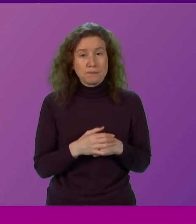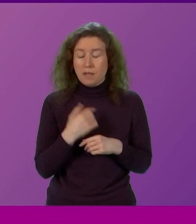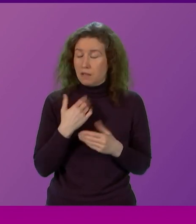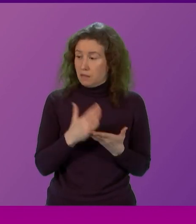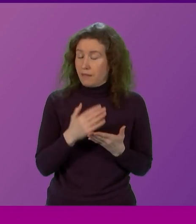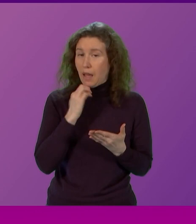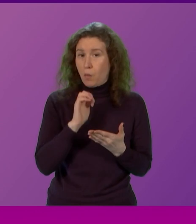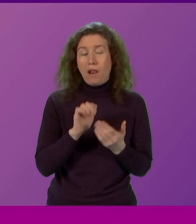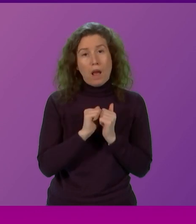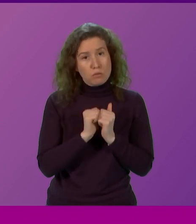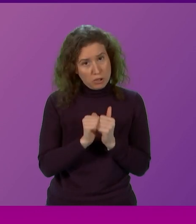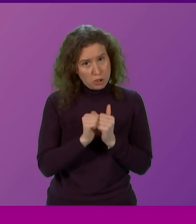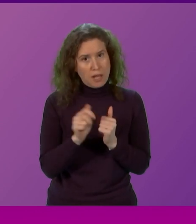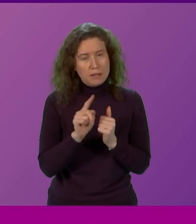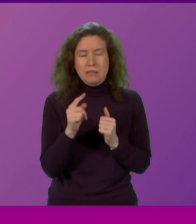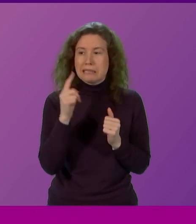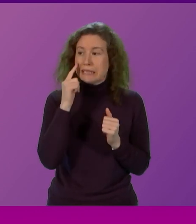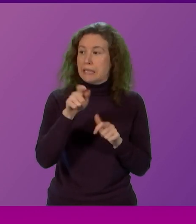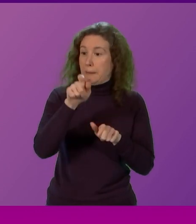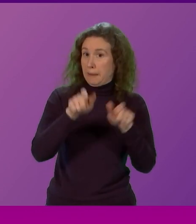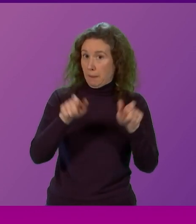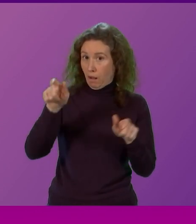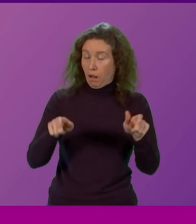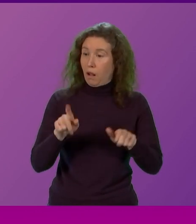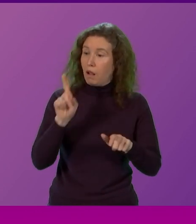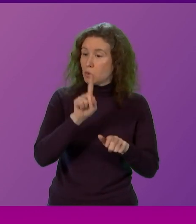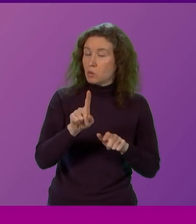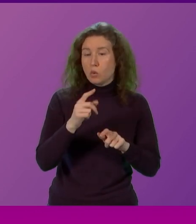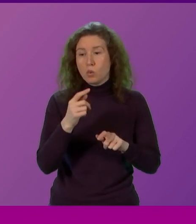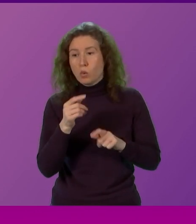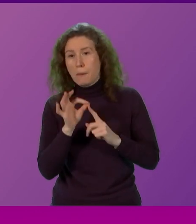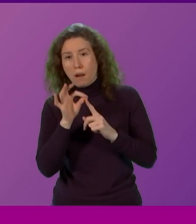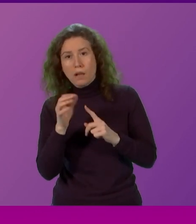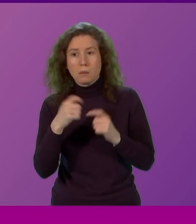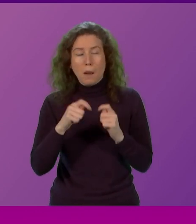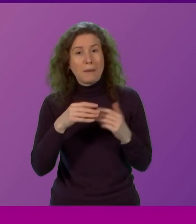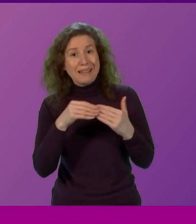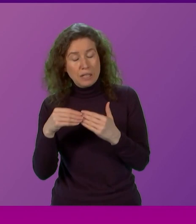They will appreciate seeing candidates for leadership setting out proposals to build